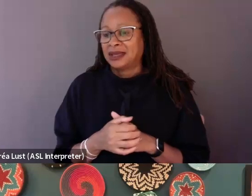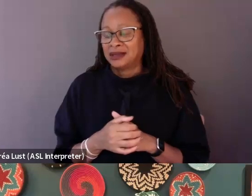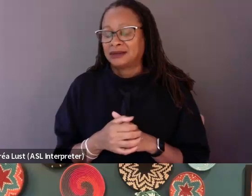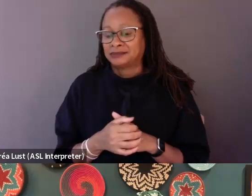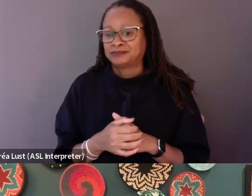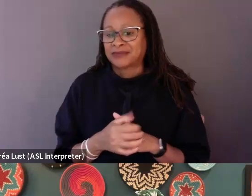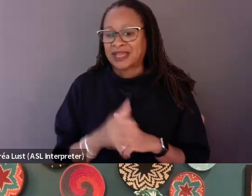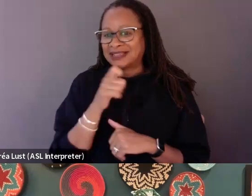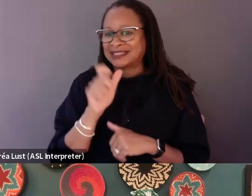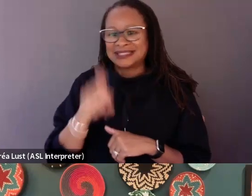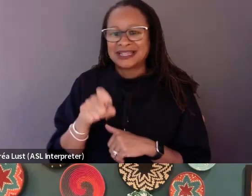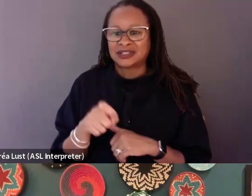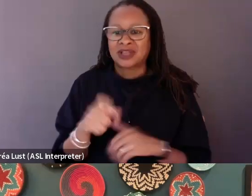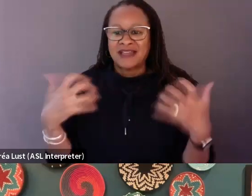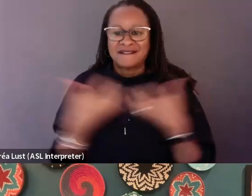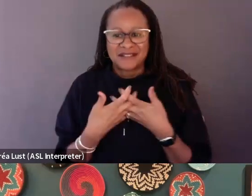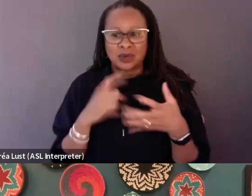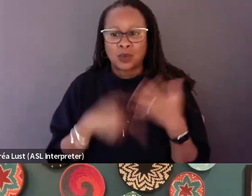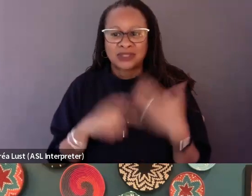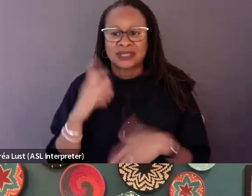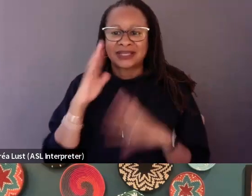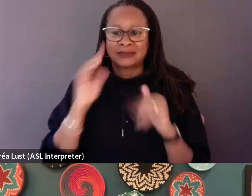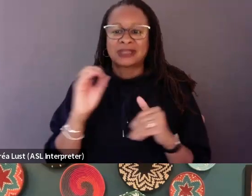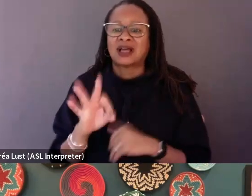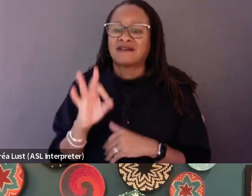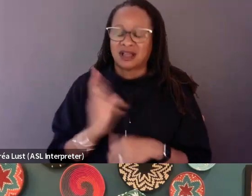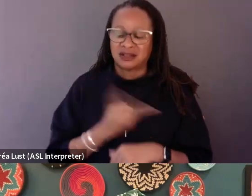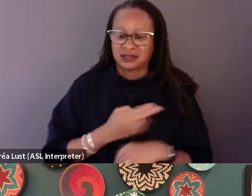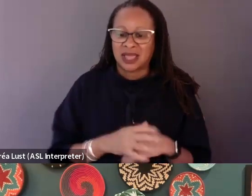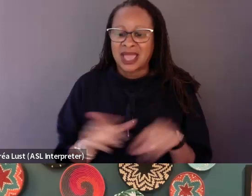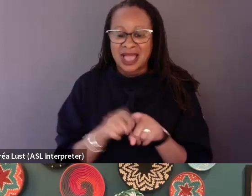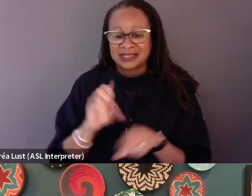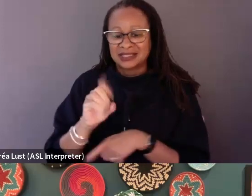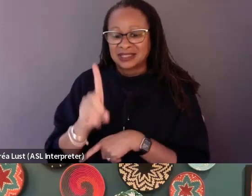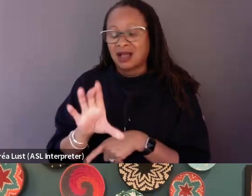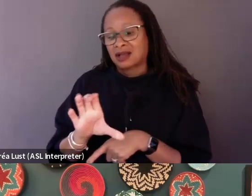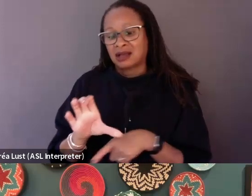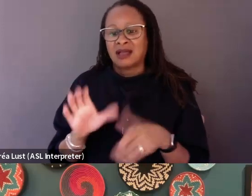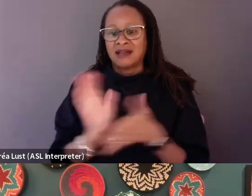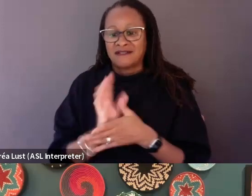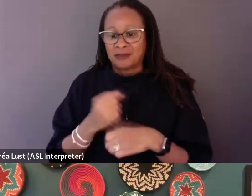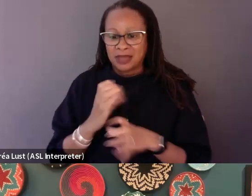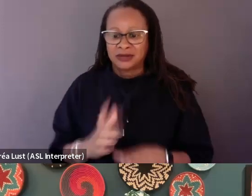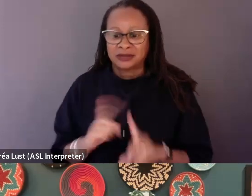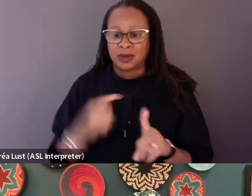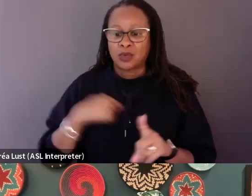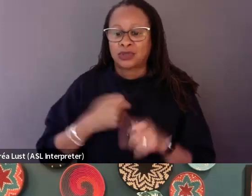that doesn't necessarily fit into what is expected of us as documentary filmmakers, but we're trying to create our own voice.